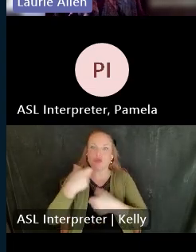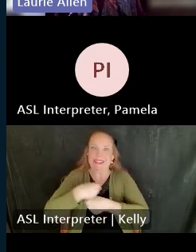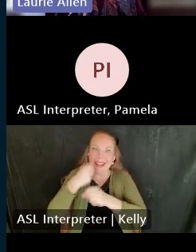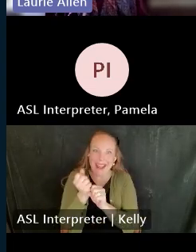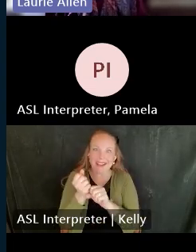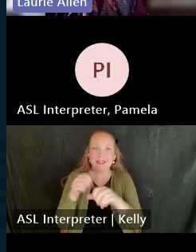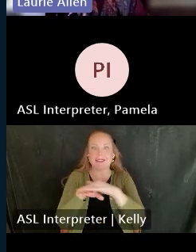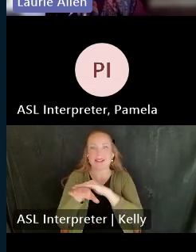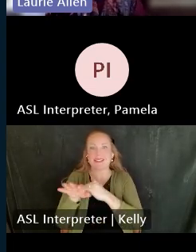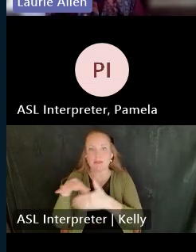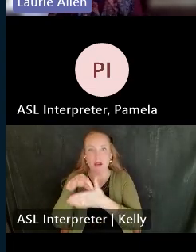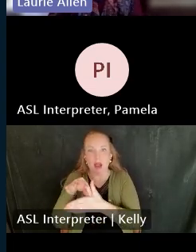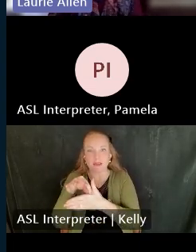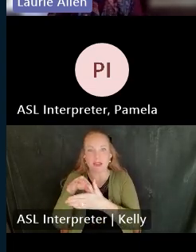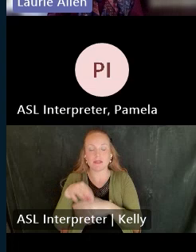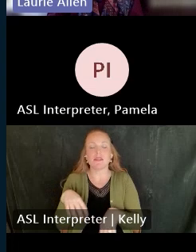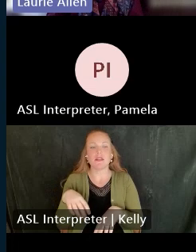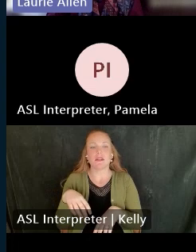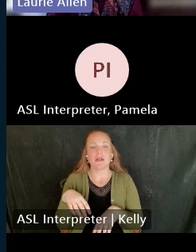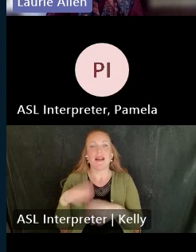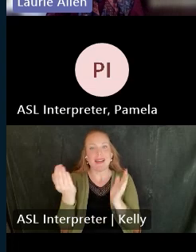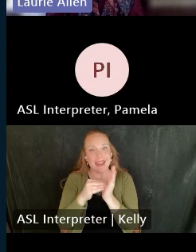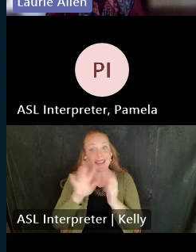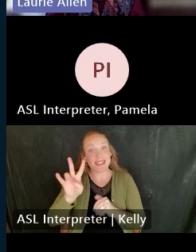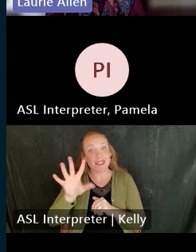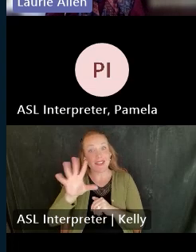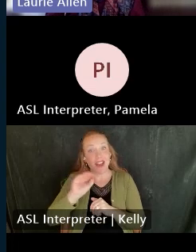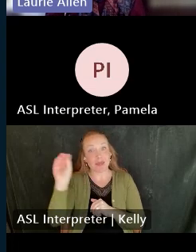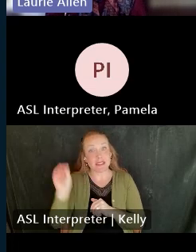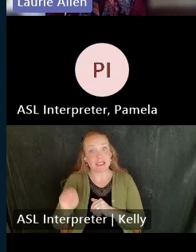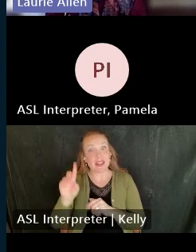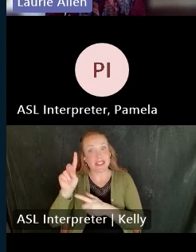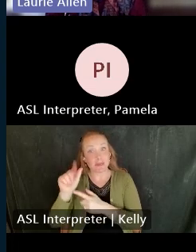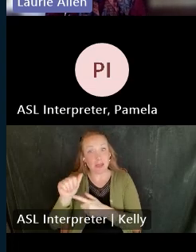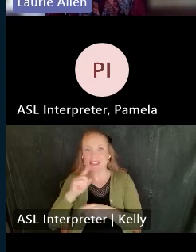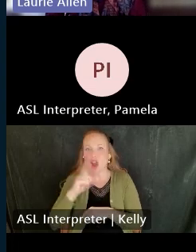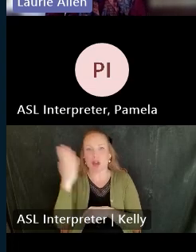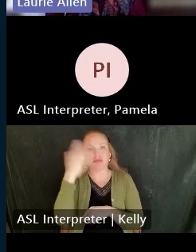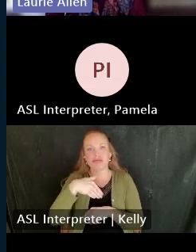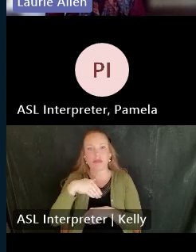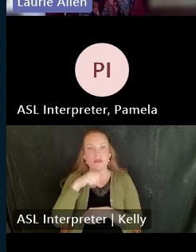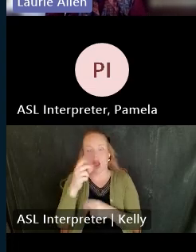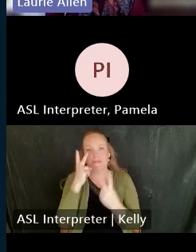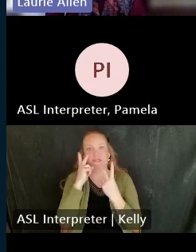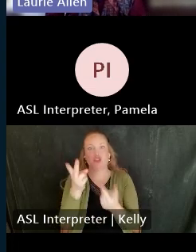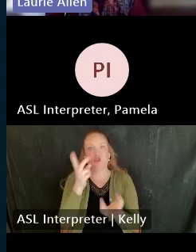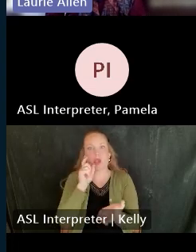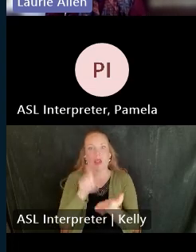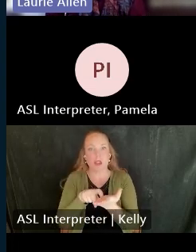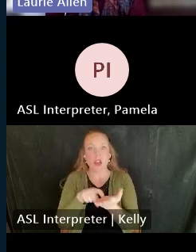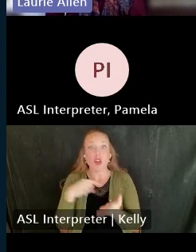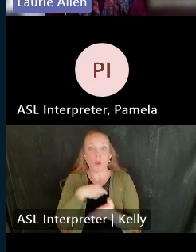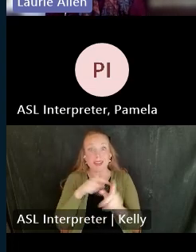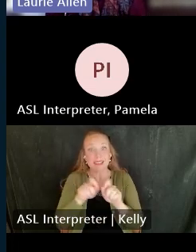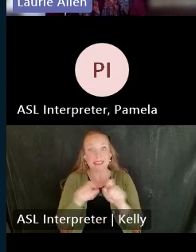And I'll go back to that number of 75% of disabilities are not apparent. We're sending content out to our colleagues and customers every day